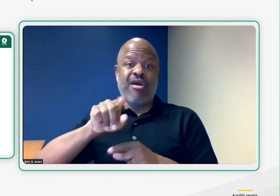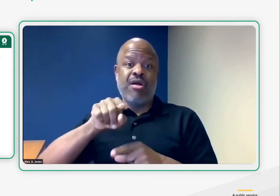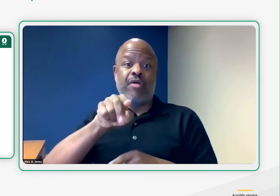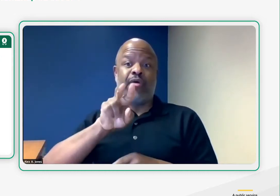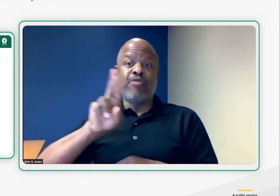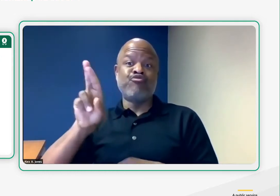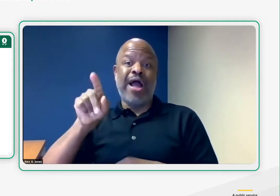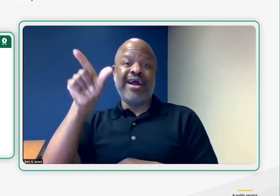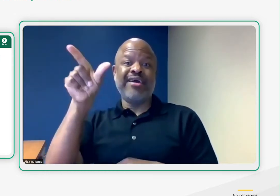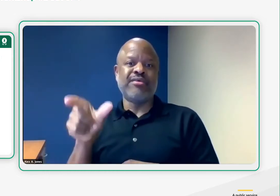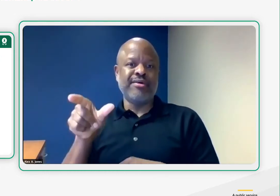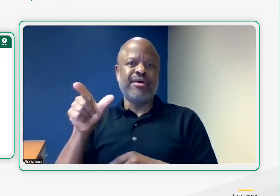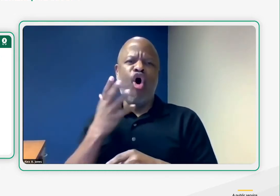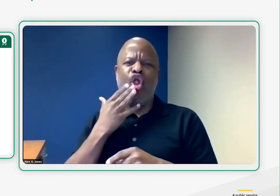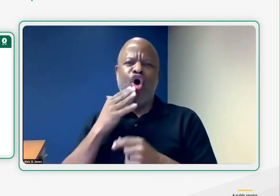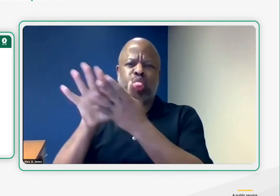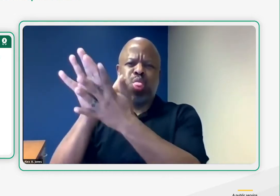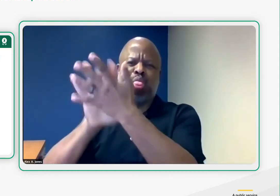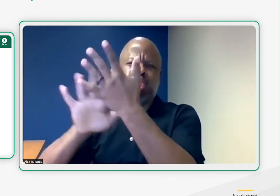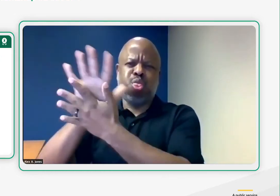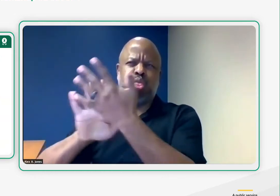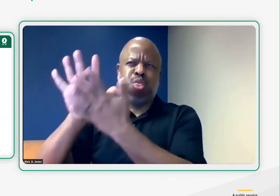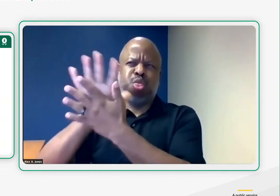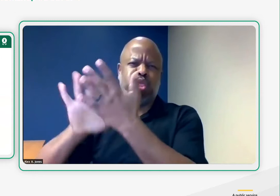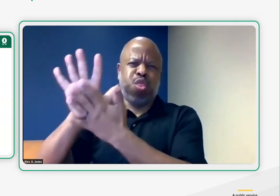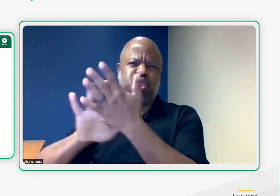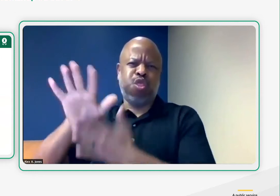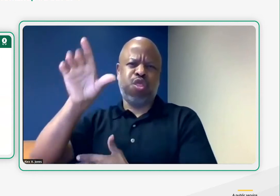on the right, you see the right brain, and it's all colorful.